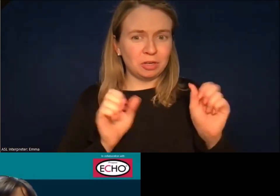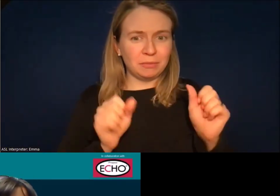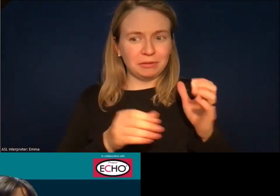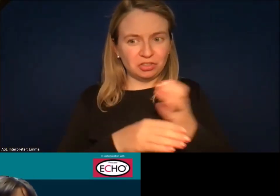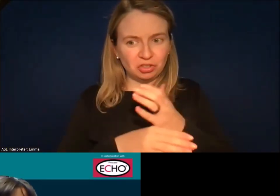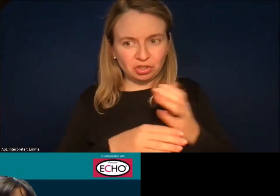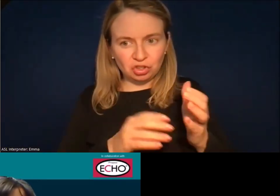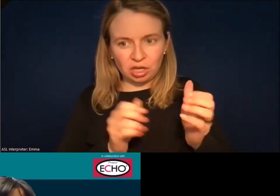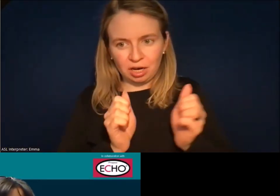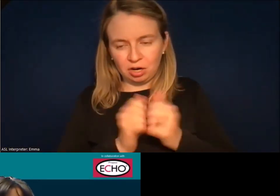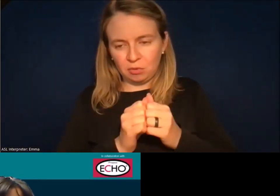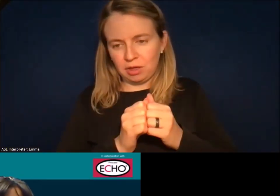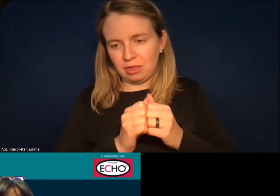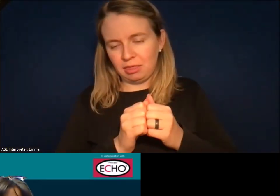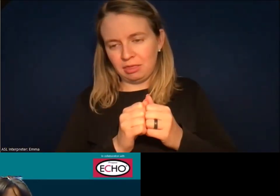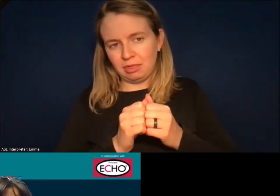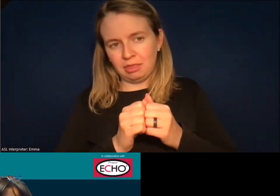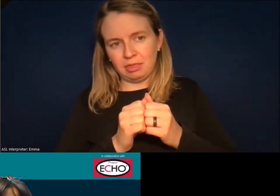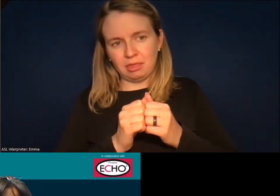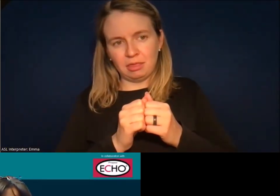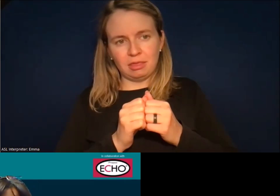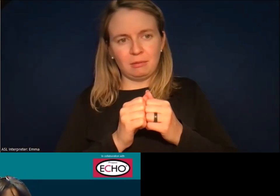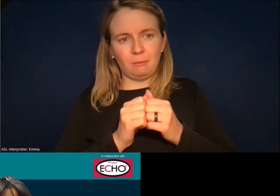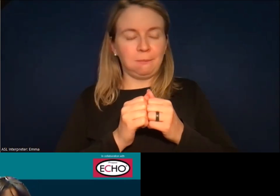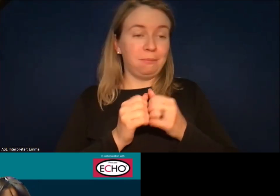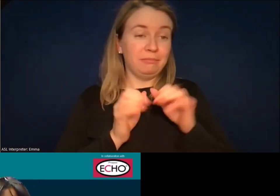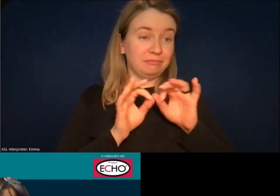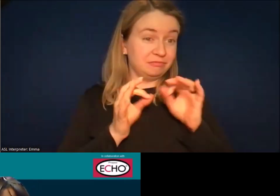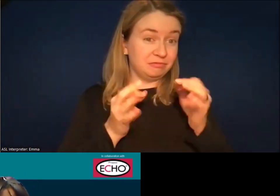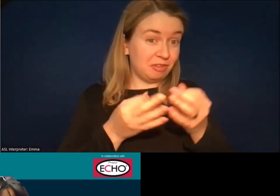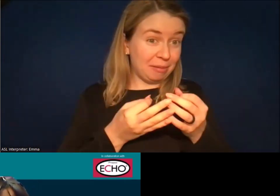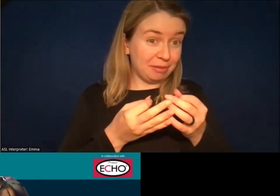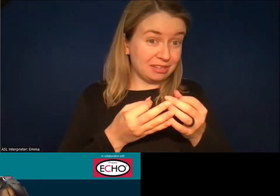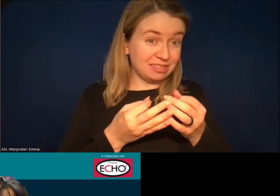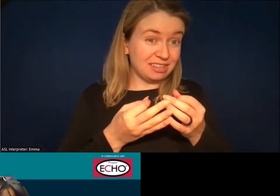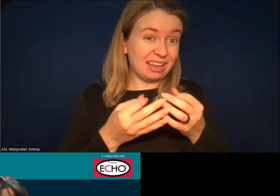with the families that we have difficult times with. So thank